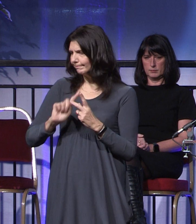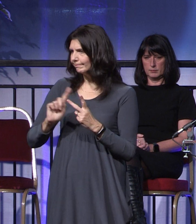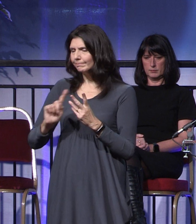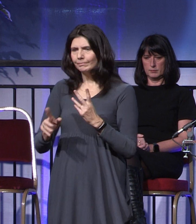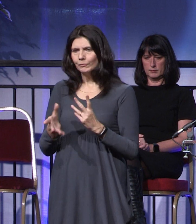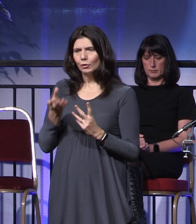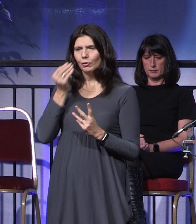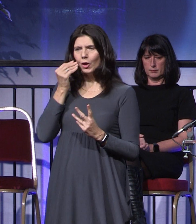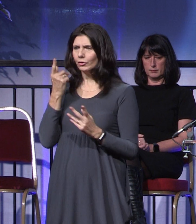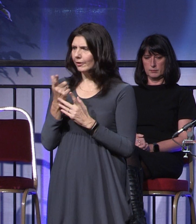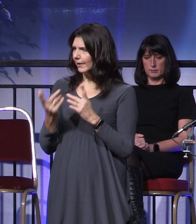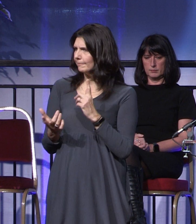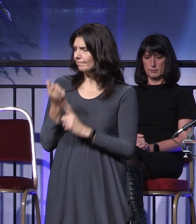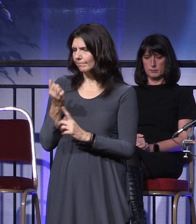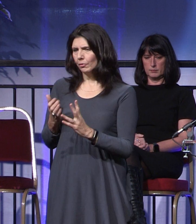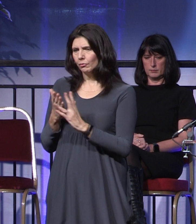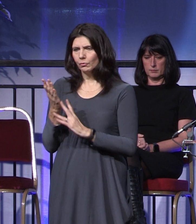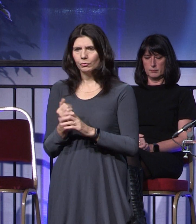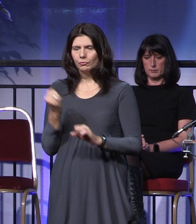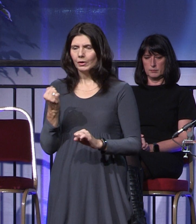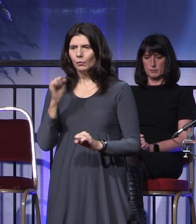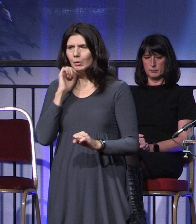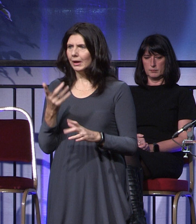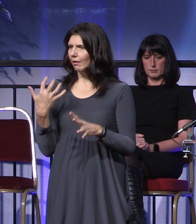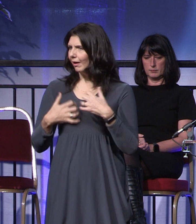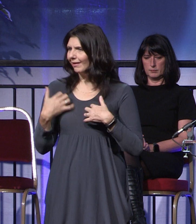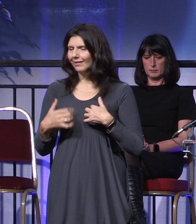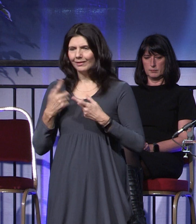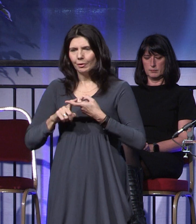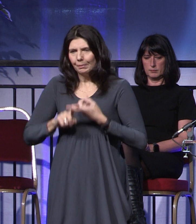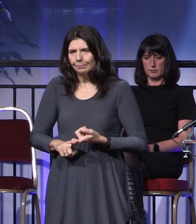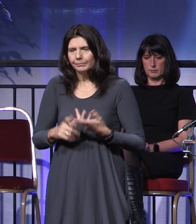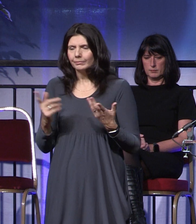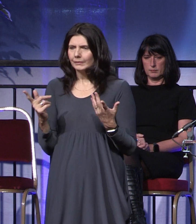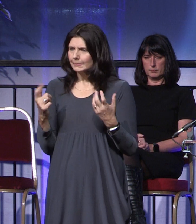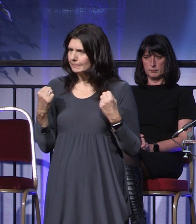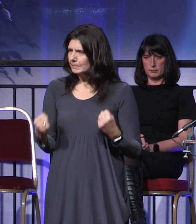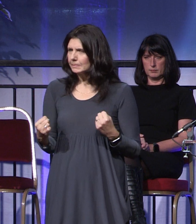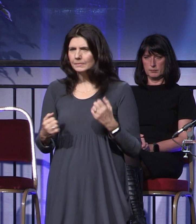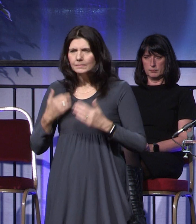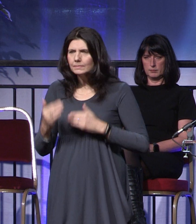displayed to get you here today energy commitment tenacity and an open mind